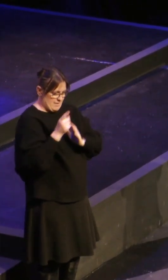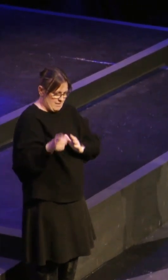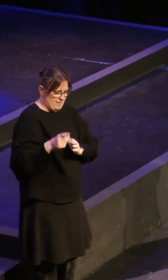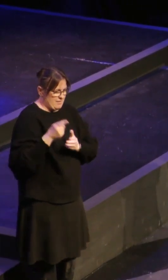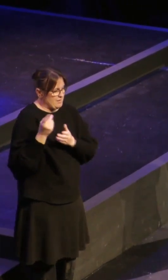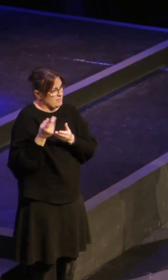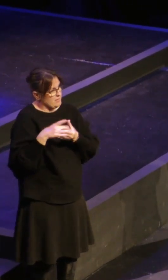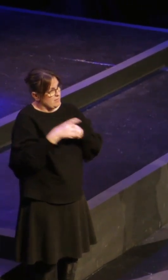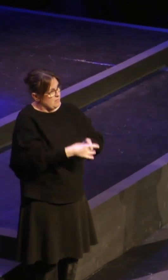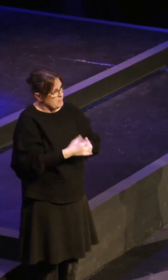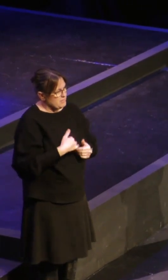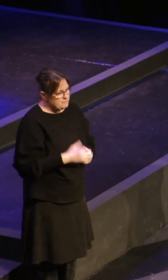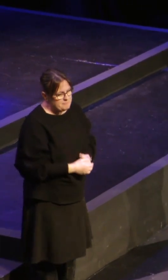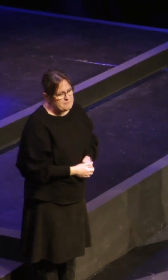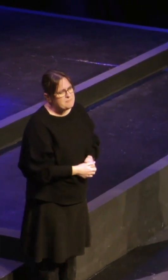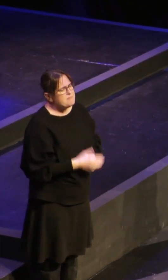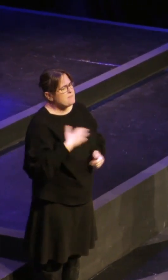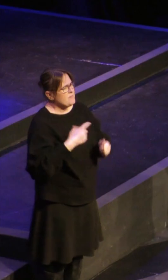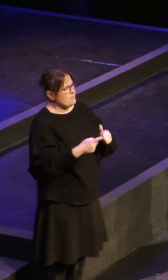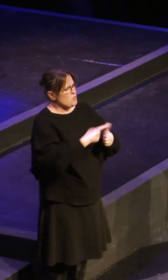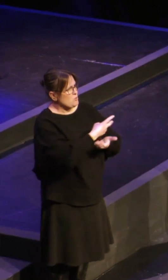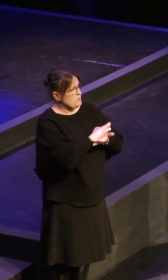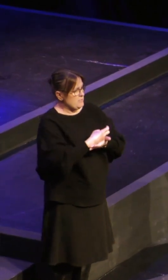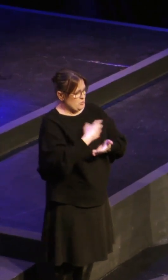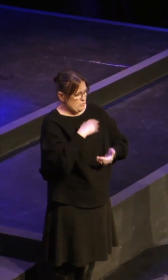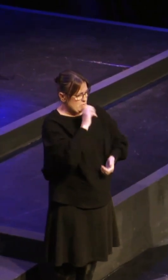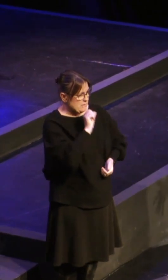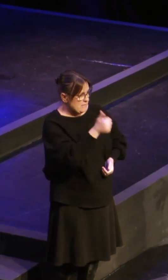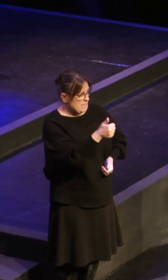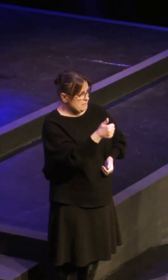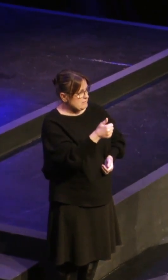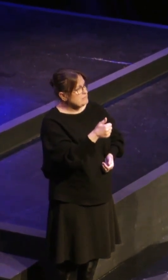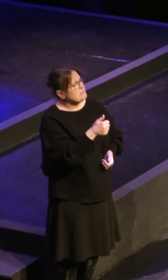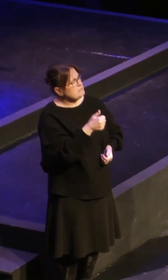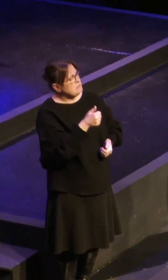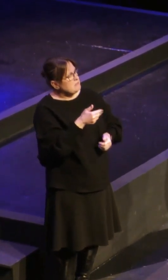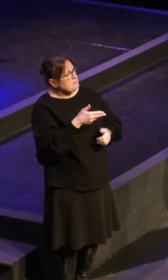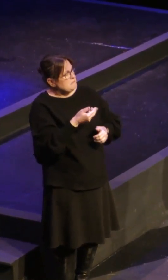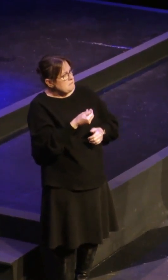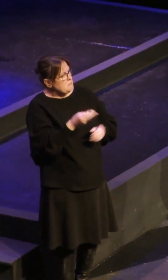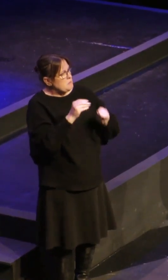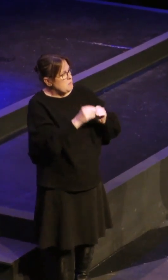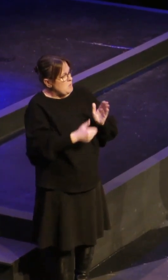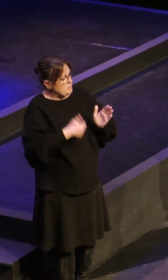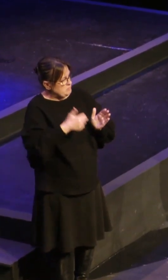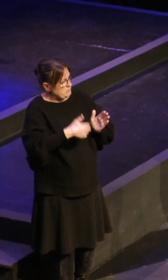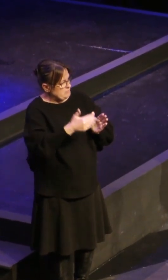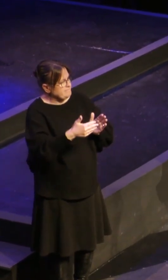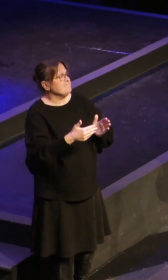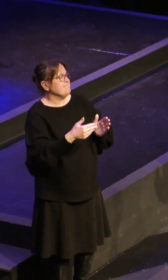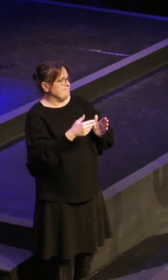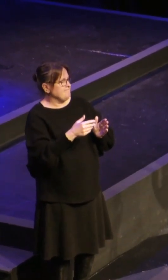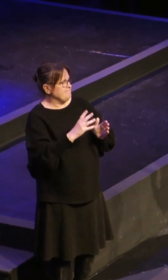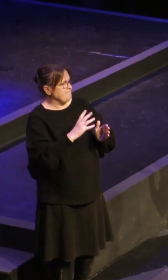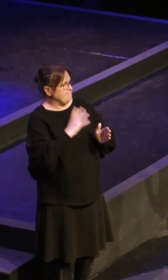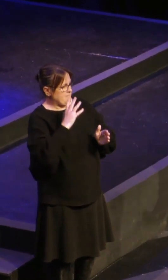when I was 10 years old and after a few more I was officially diagnosed with epilepsy. It was